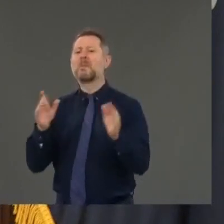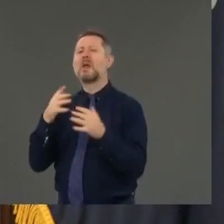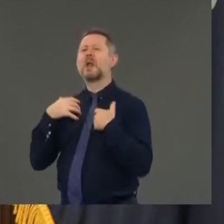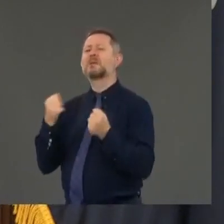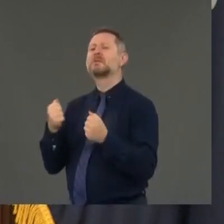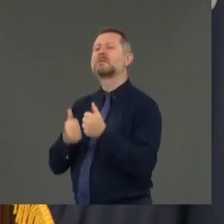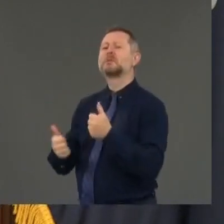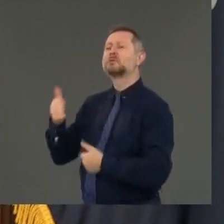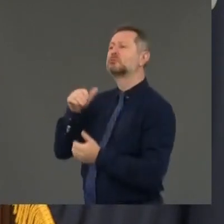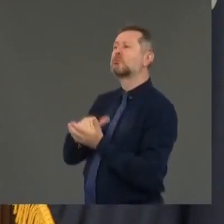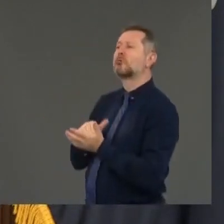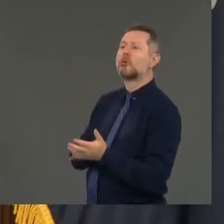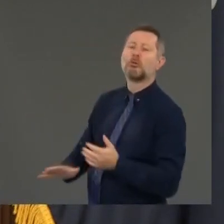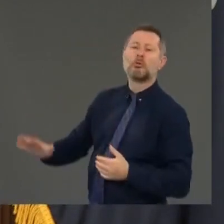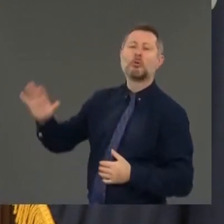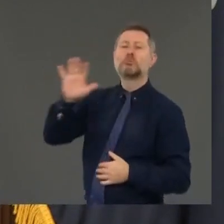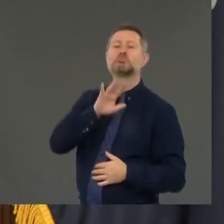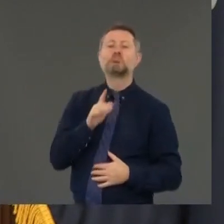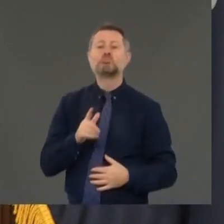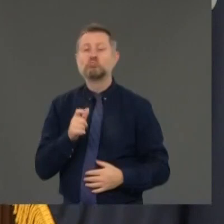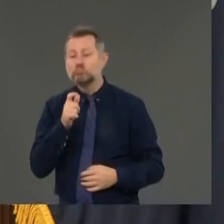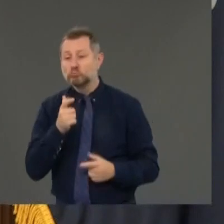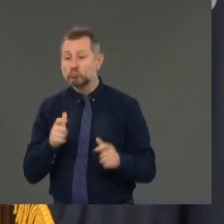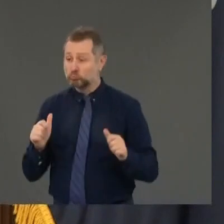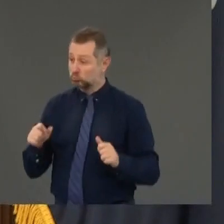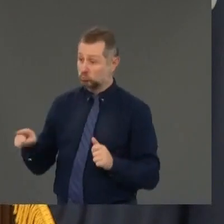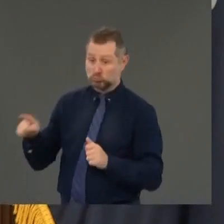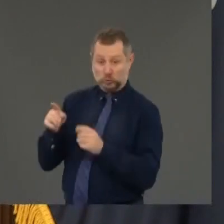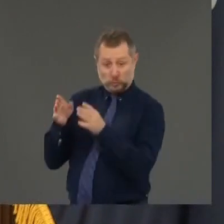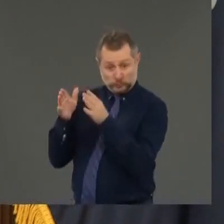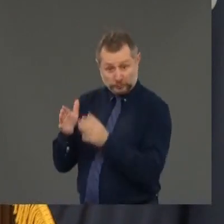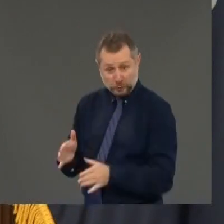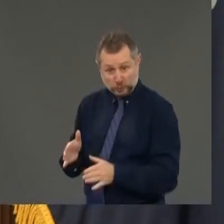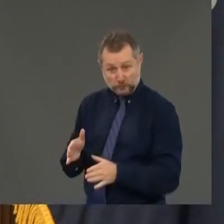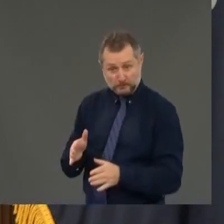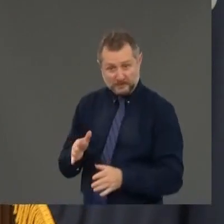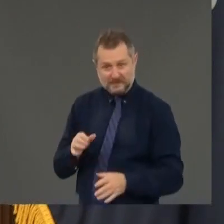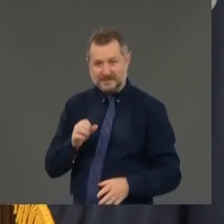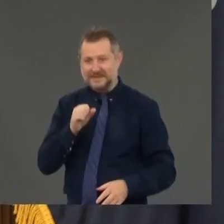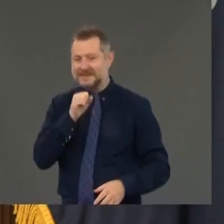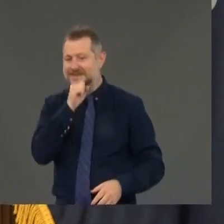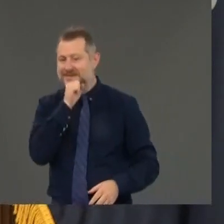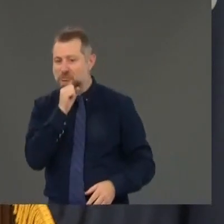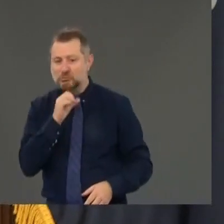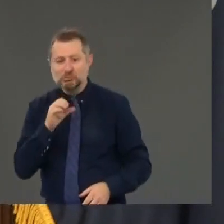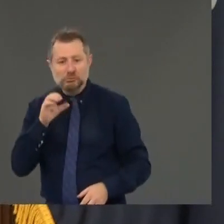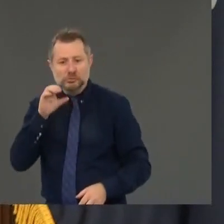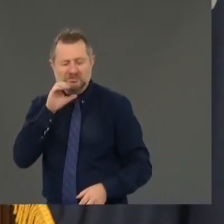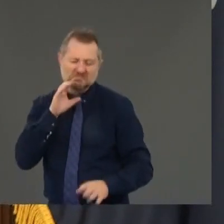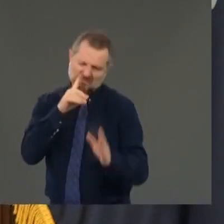THEY GIVE THEIR GUIDANCE. IF YOU ASK PUBLIC HEALTH